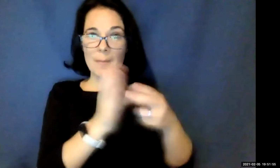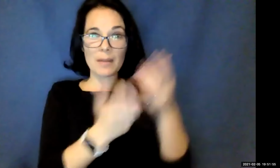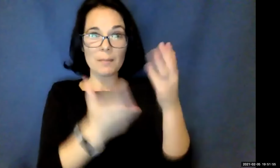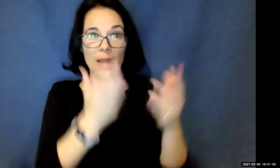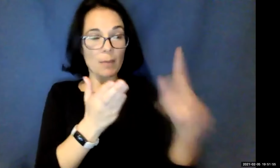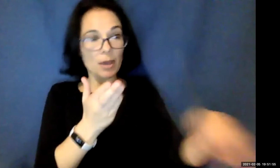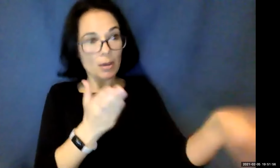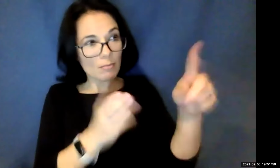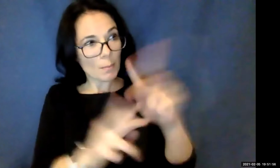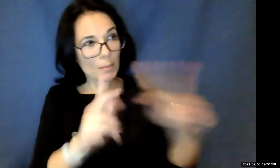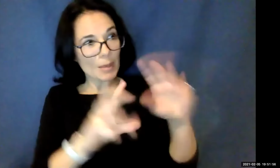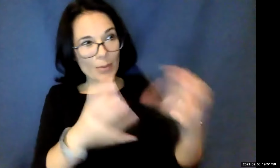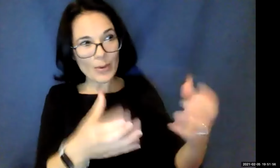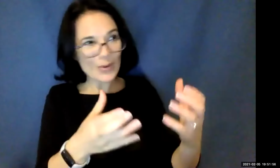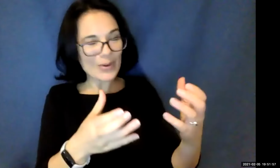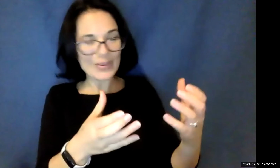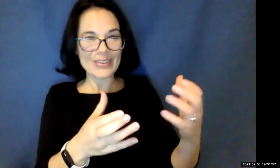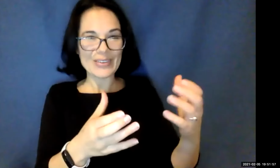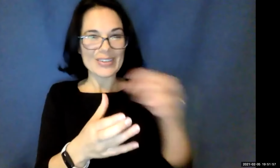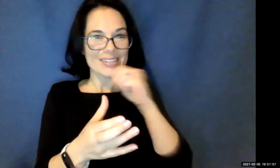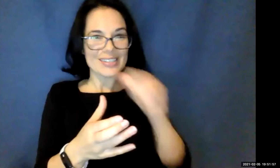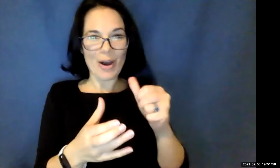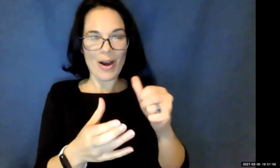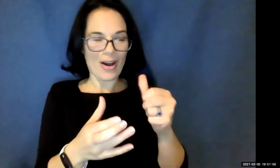You know, not everyone likes hearing from the government, and that’s okay.